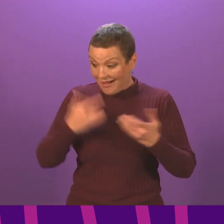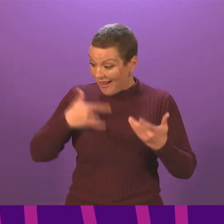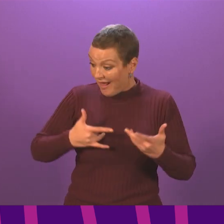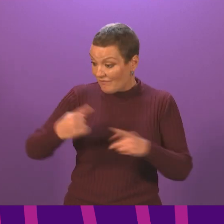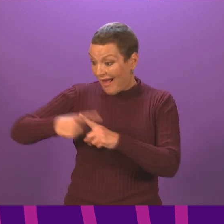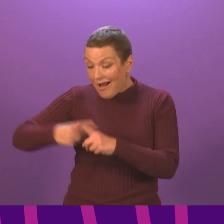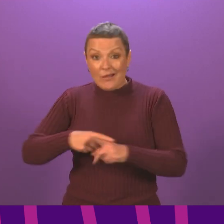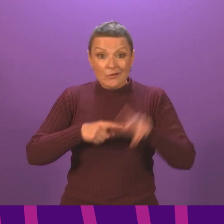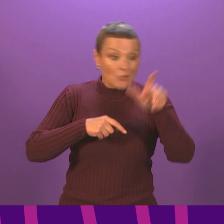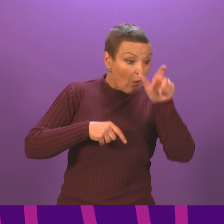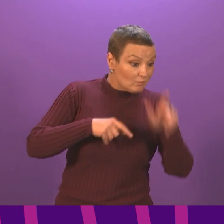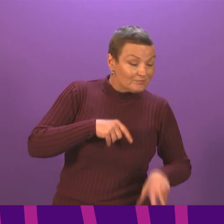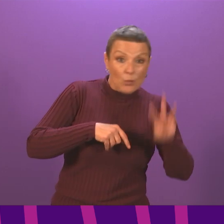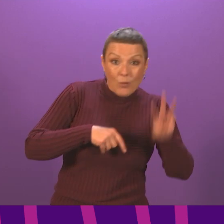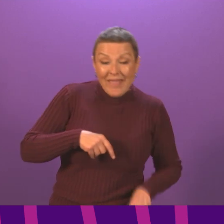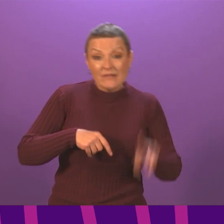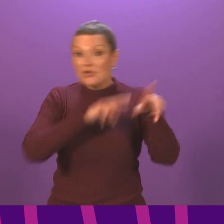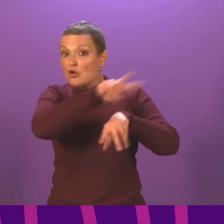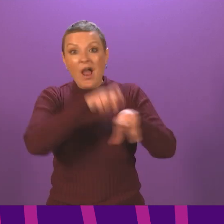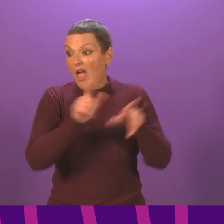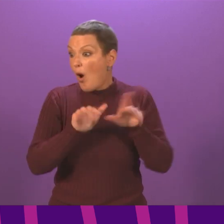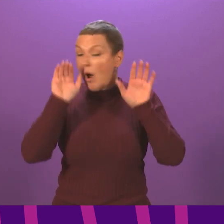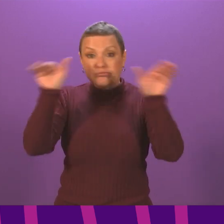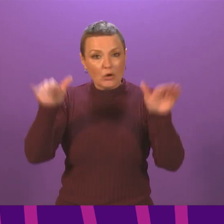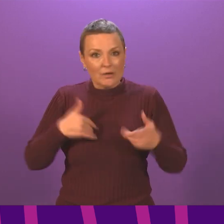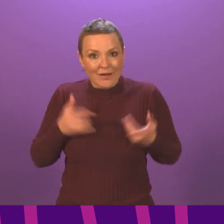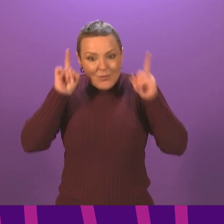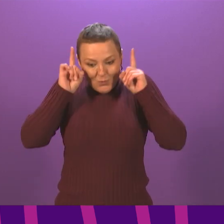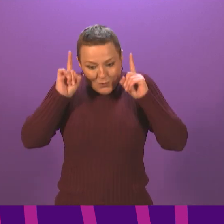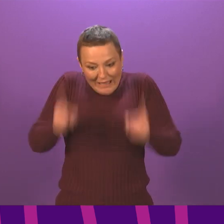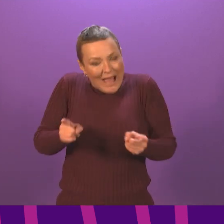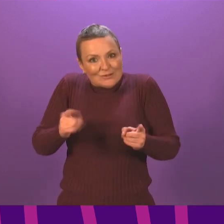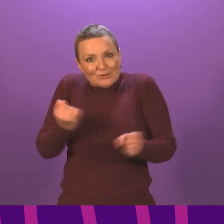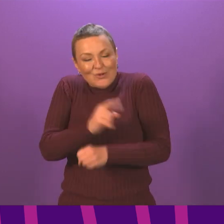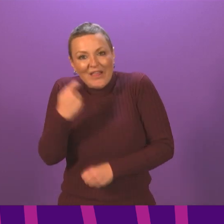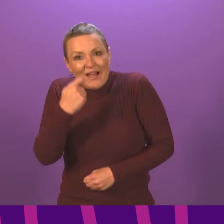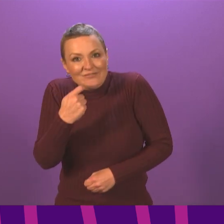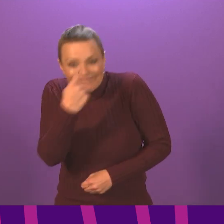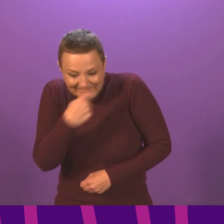elsewhere in the UK or beyond the UK, we will not be able to deliver that testing for them.